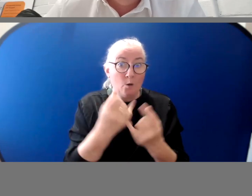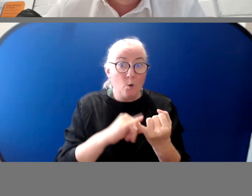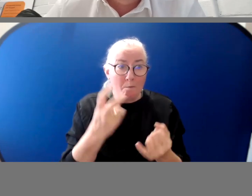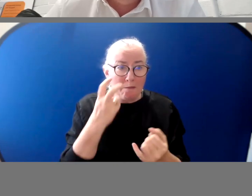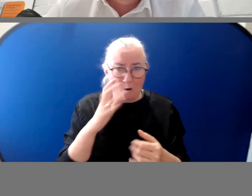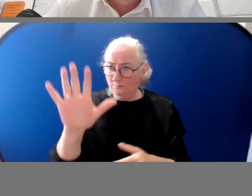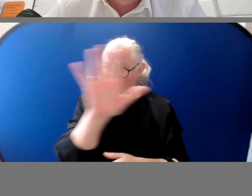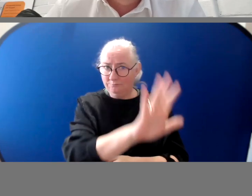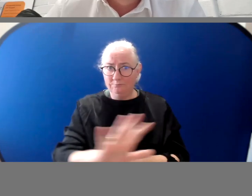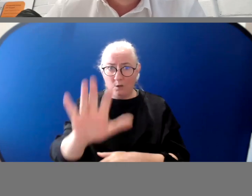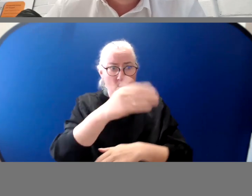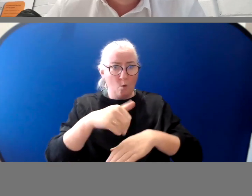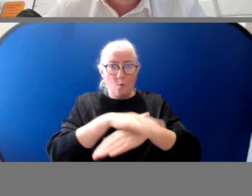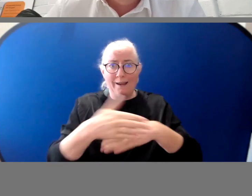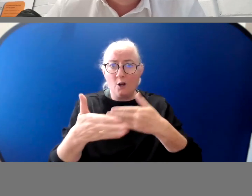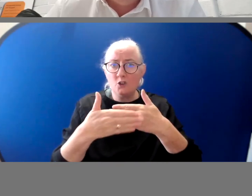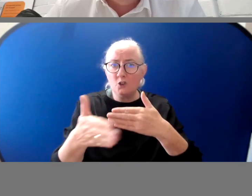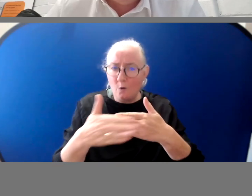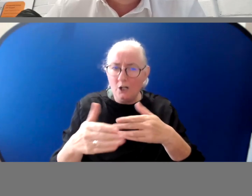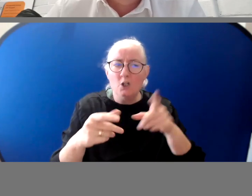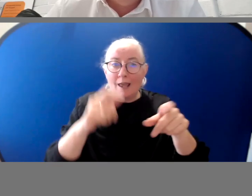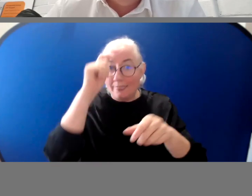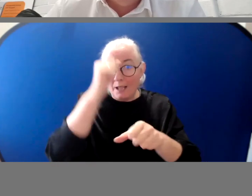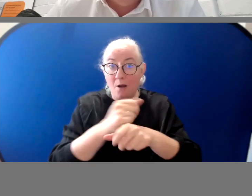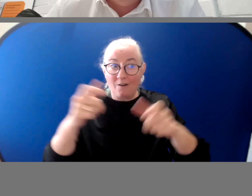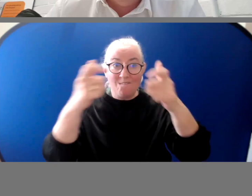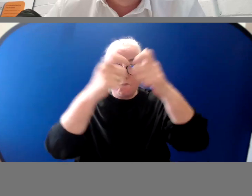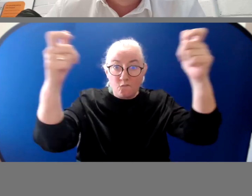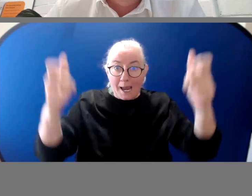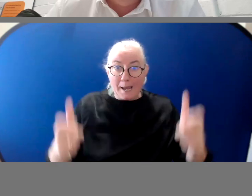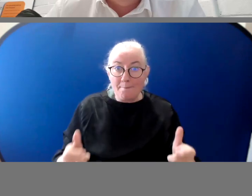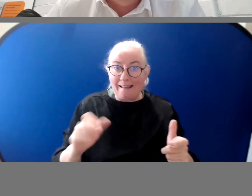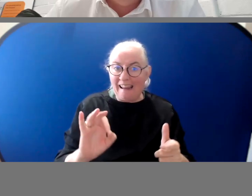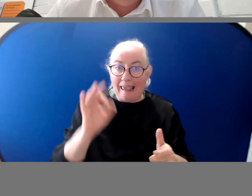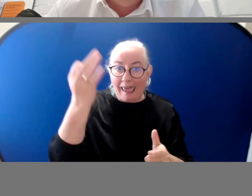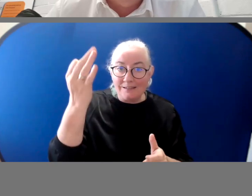the doors are and so on so just consider framing your glass and so on so the people can find the